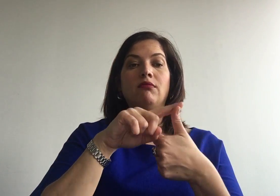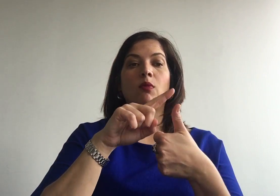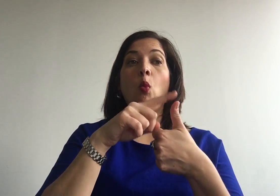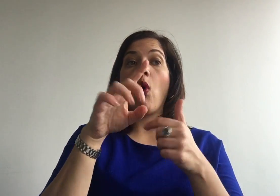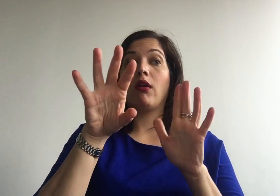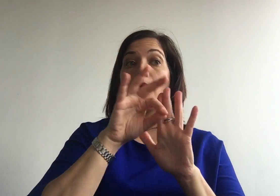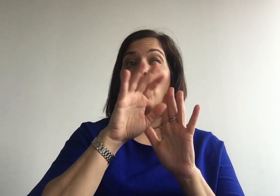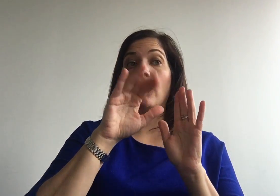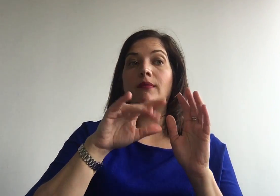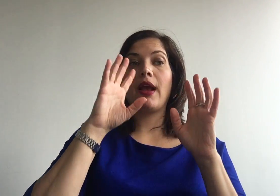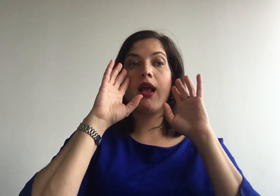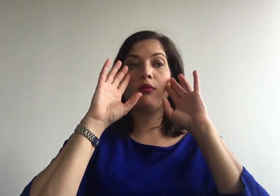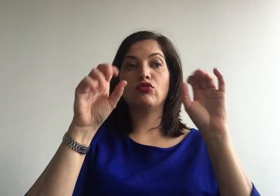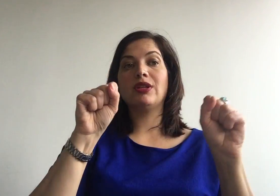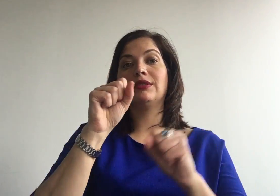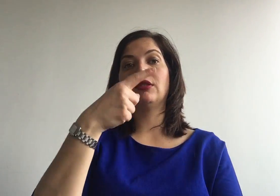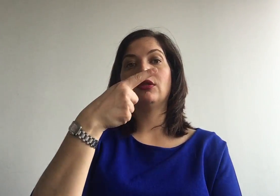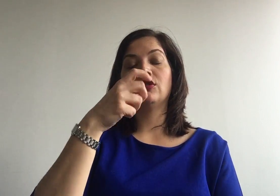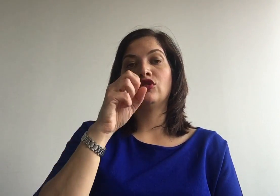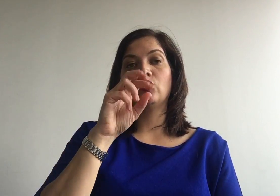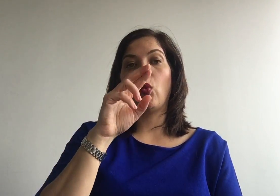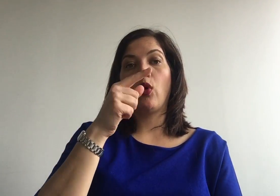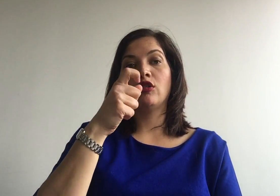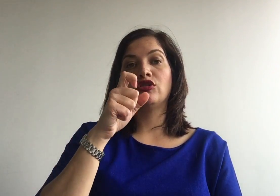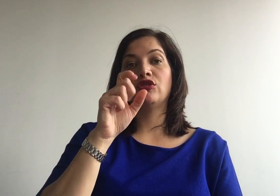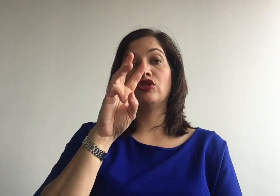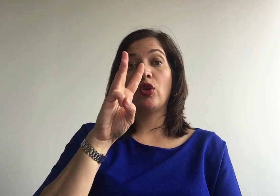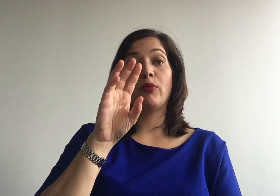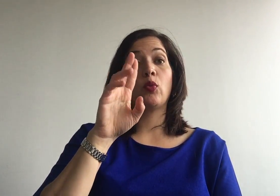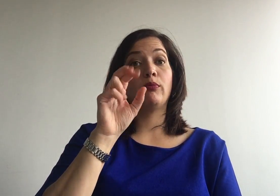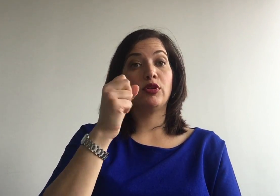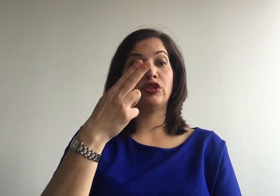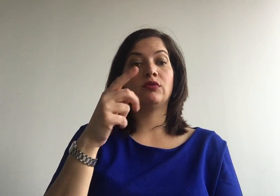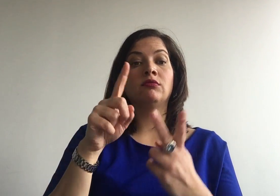one was appointed by President George W. Bush